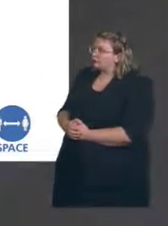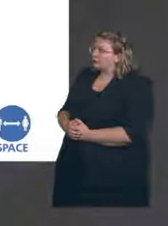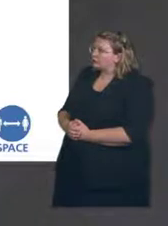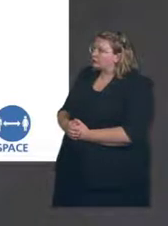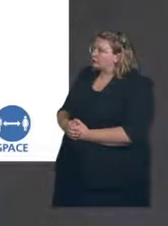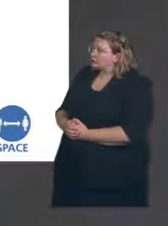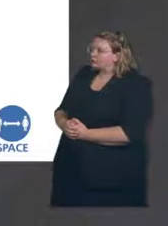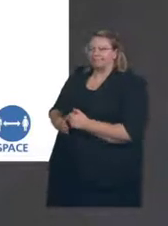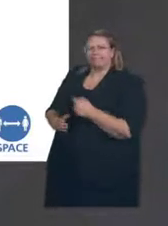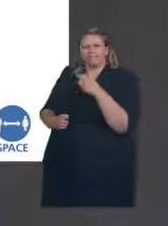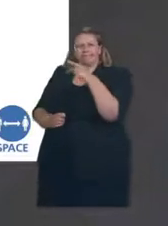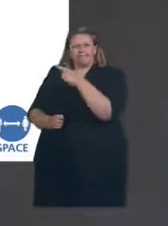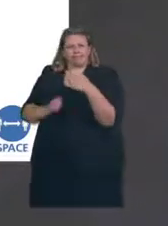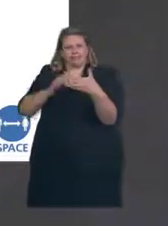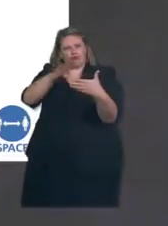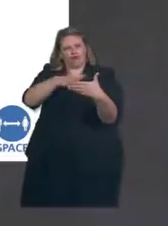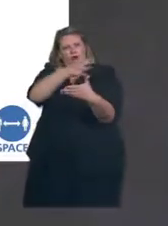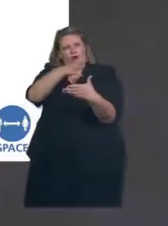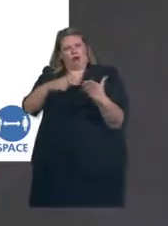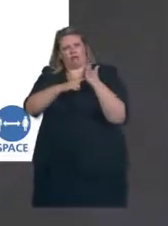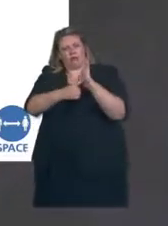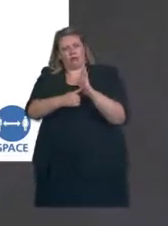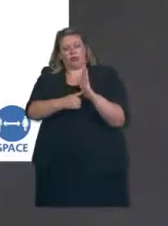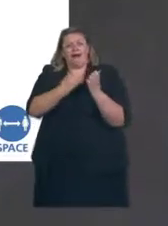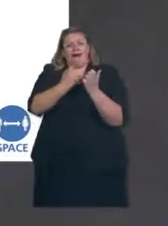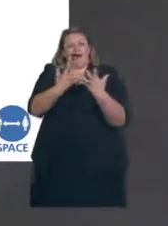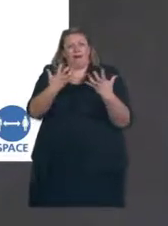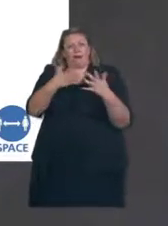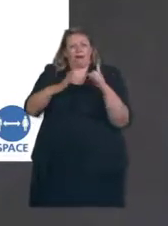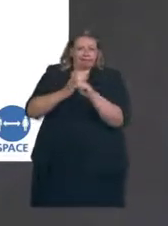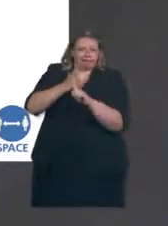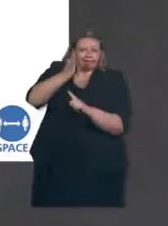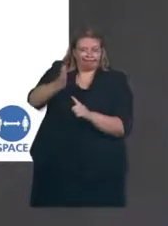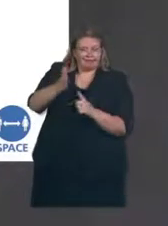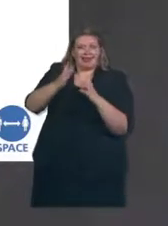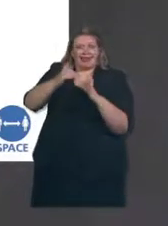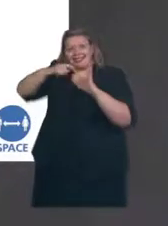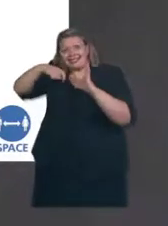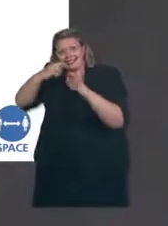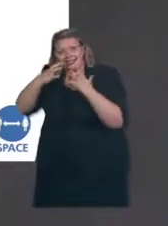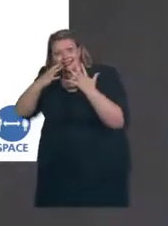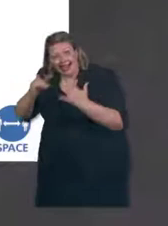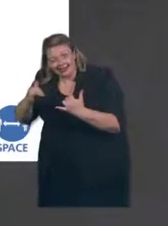These are following exactly the same pattern And that's important because that makes clear